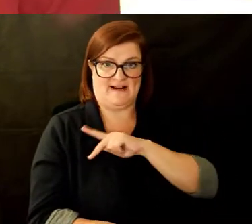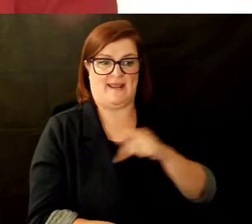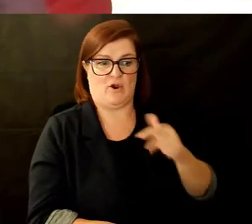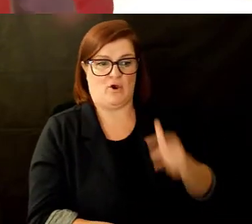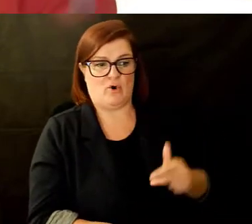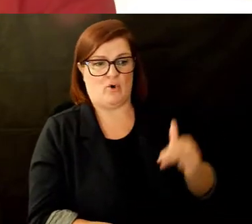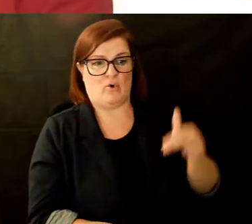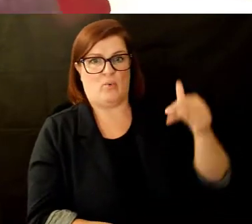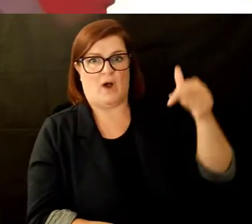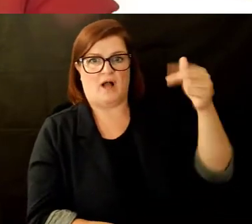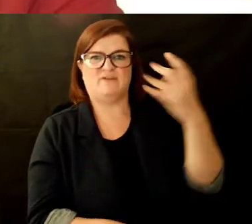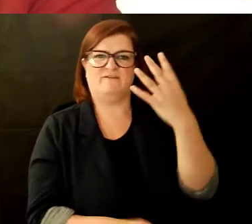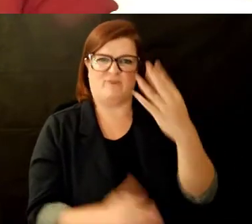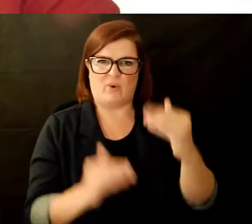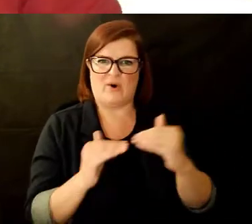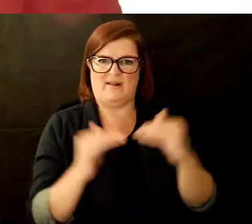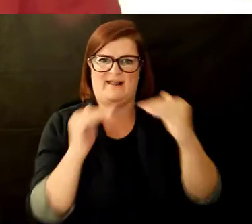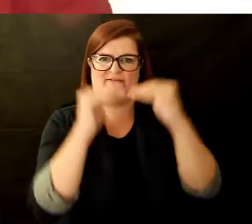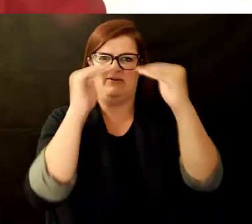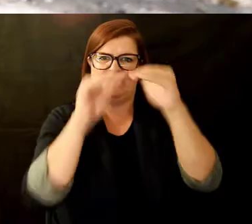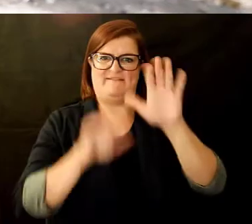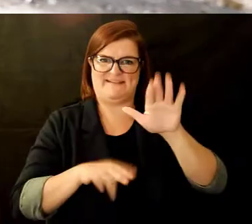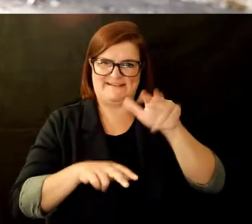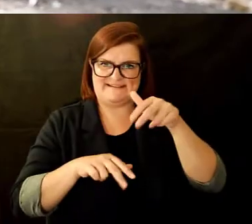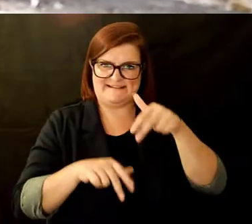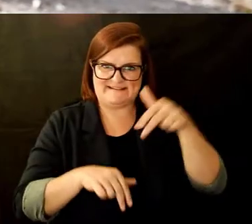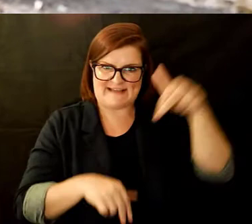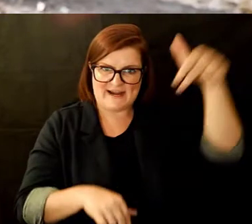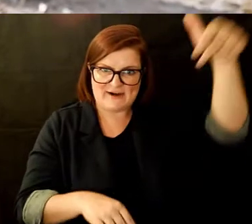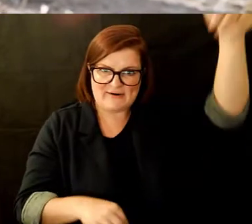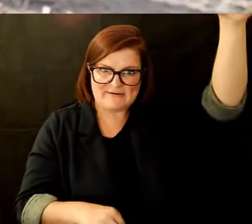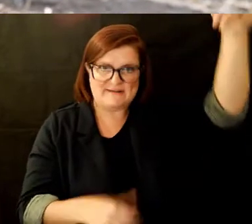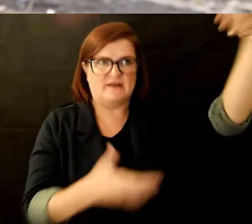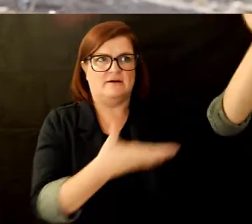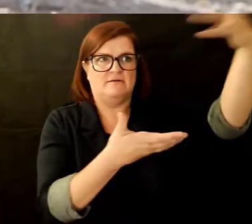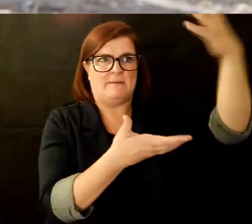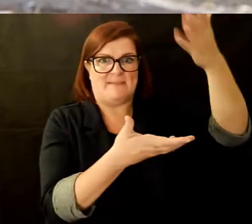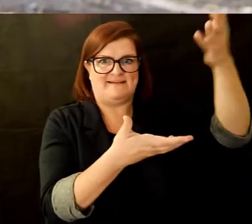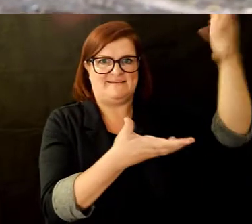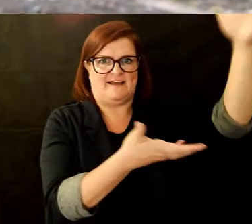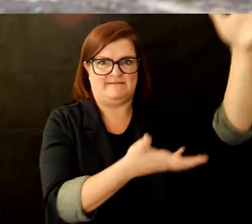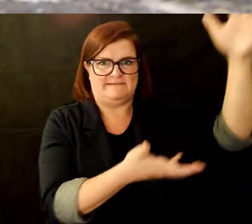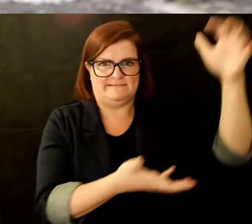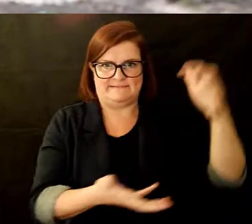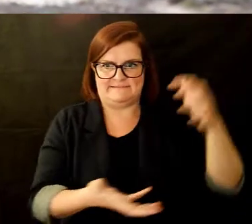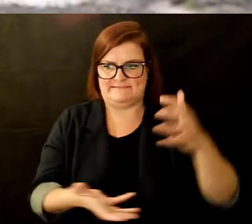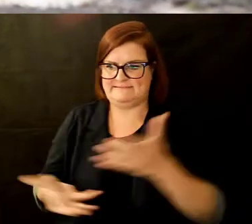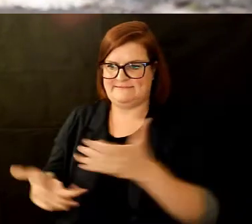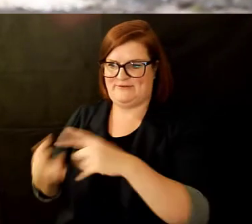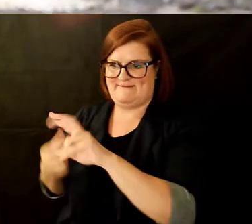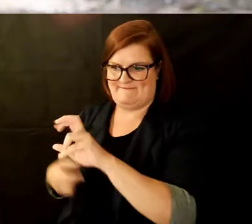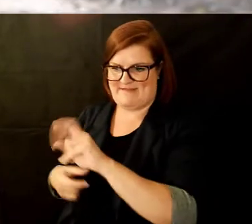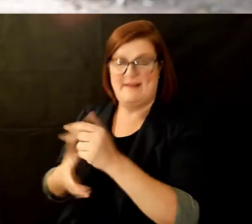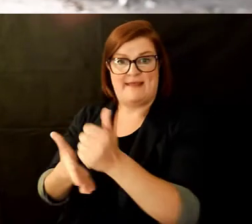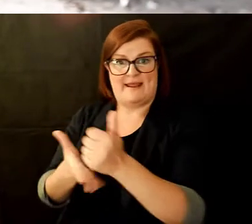and went and retrieved the rest of my belongings, brought them to the van. They helped me and my service animal.